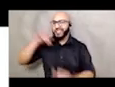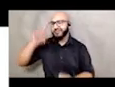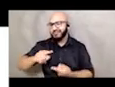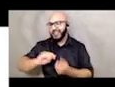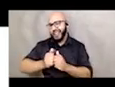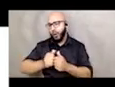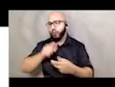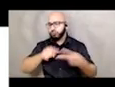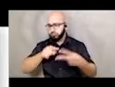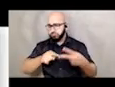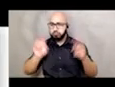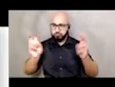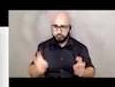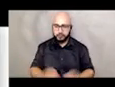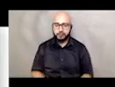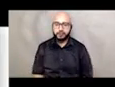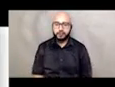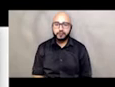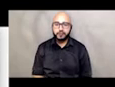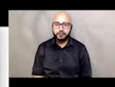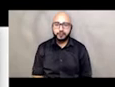Let's start on this video.